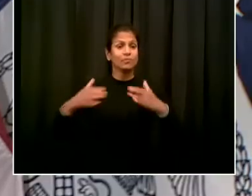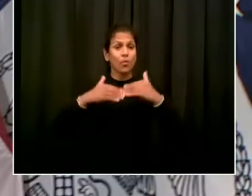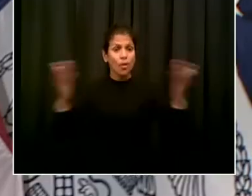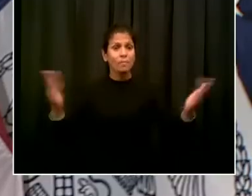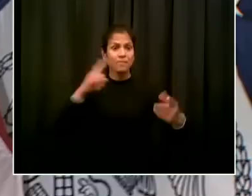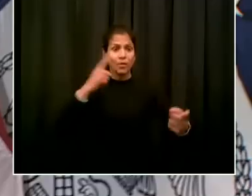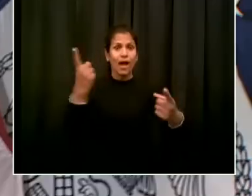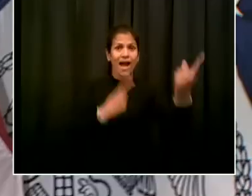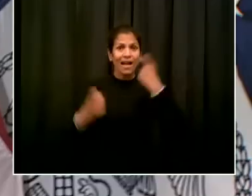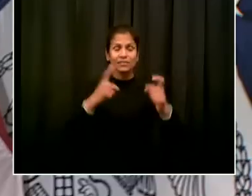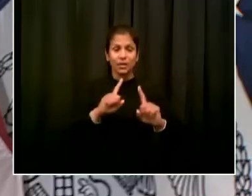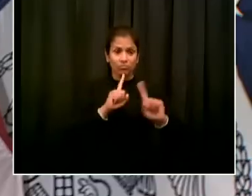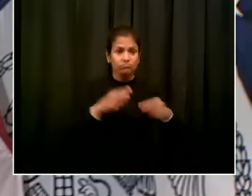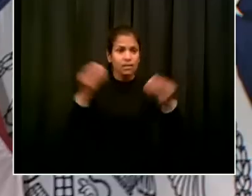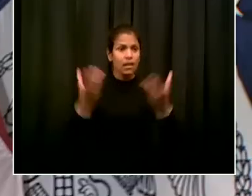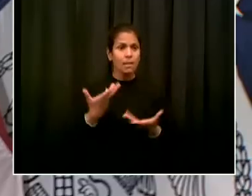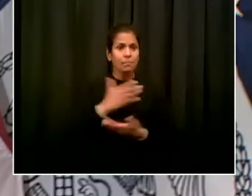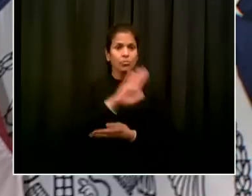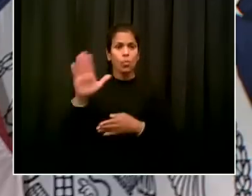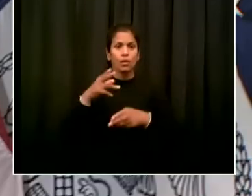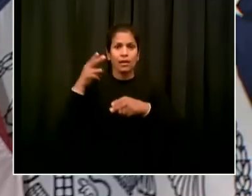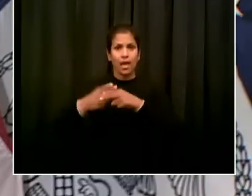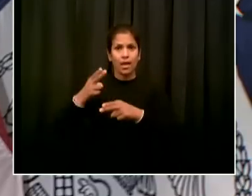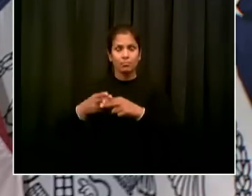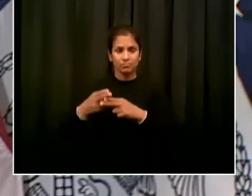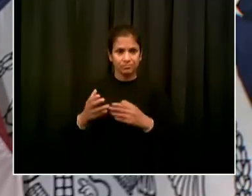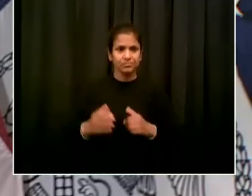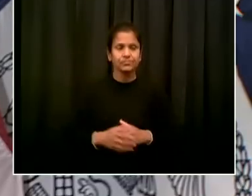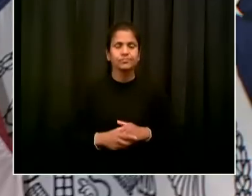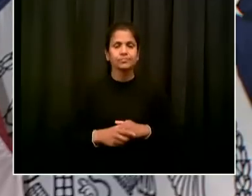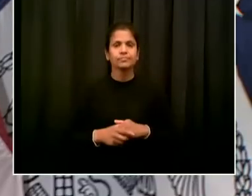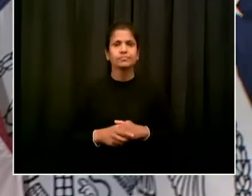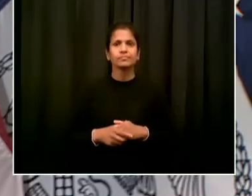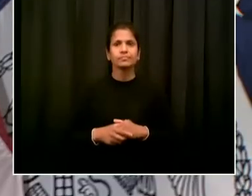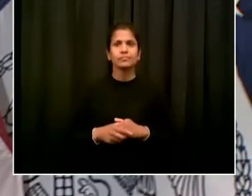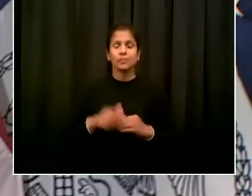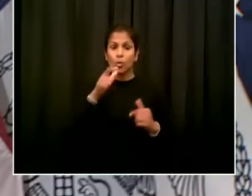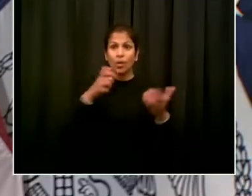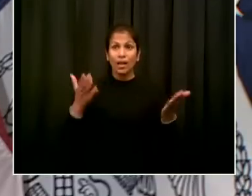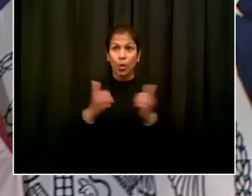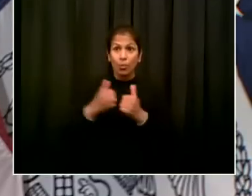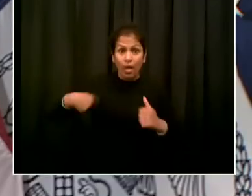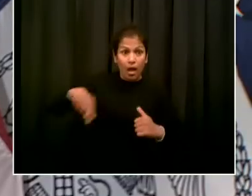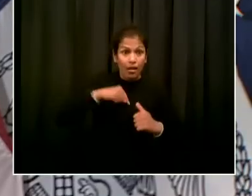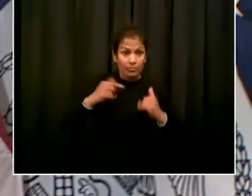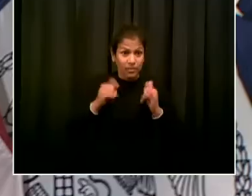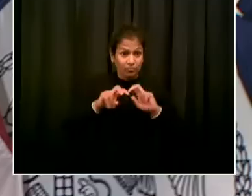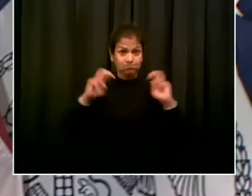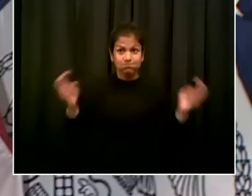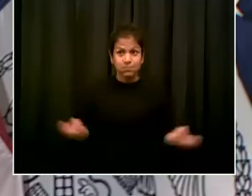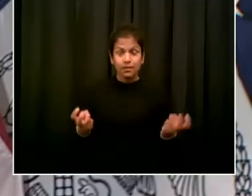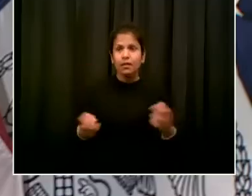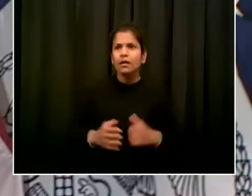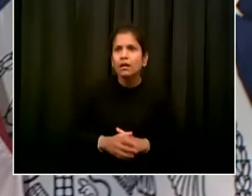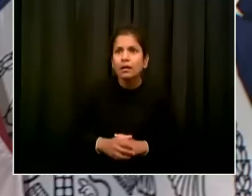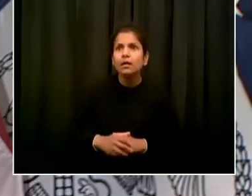WITH THAT, LET'S TURN TO OUR COLLEAGUES IN THE E MEDIA. PLEASE LET ME KNOW THE NAME AND OUTLET OF EACH JOURNALIST. WE WILL NAVIGATE THE